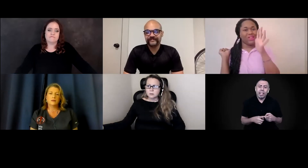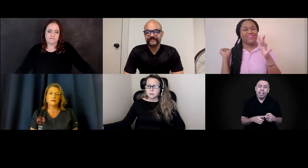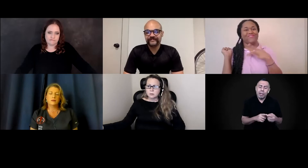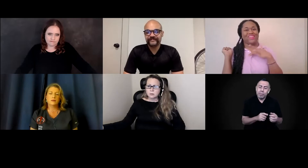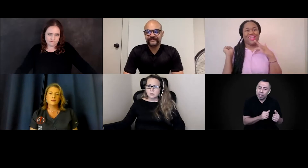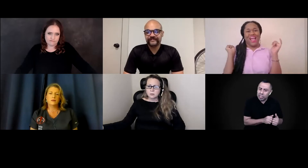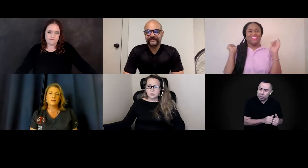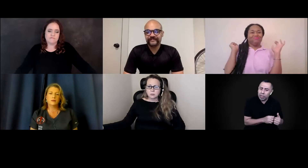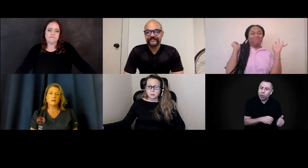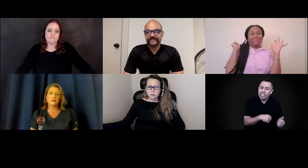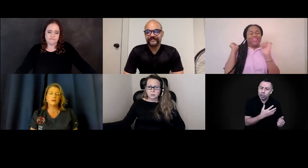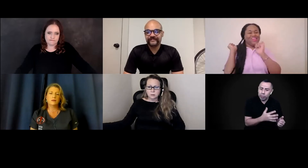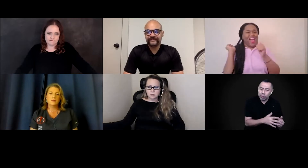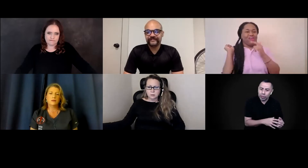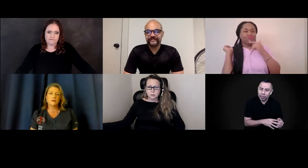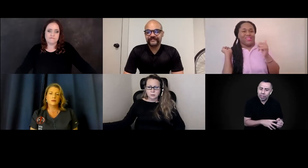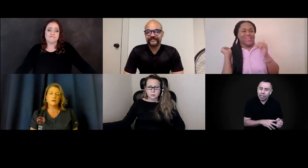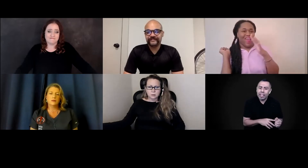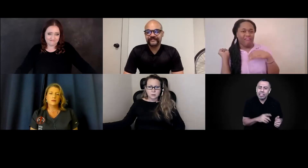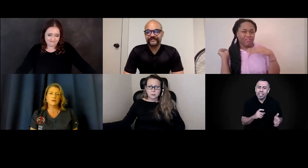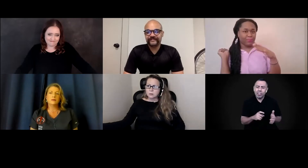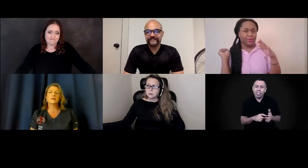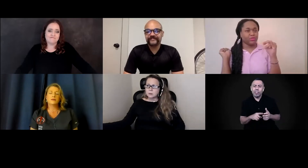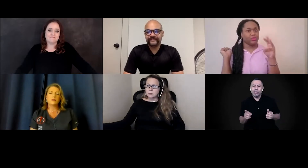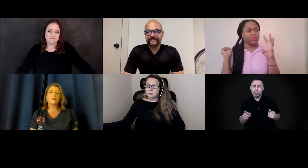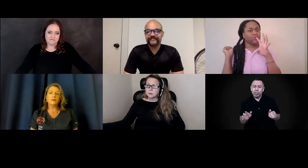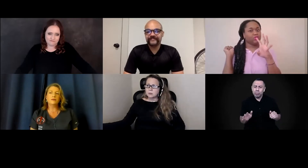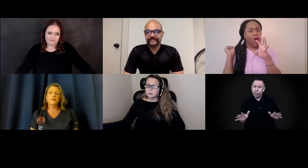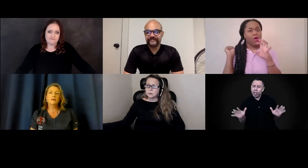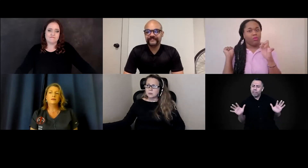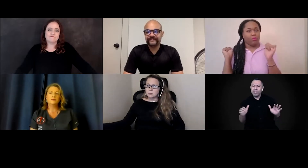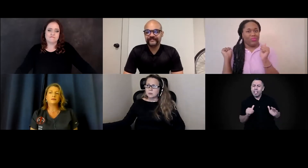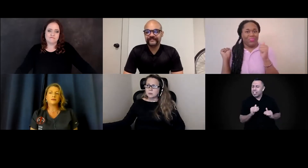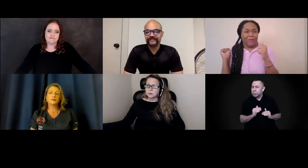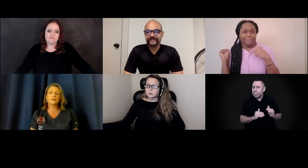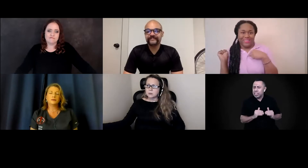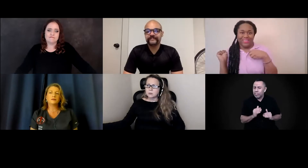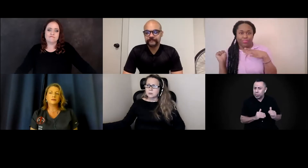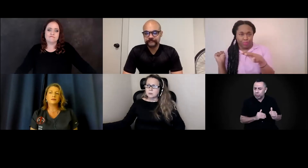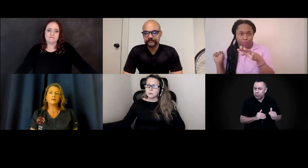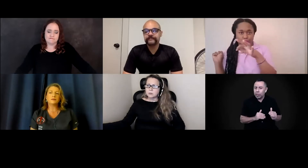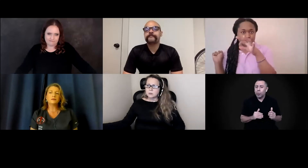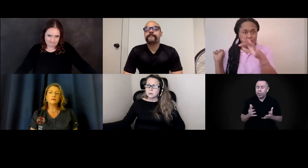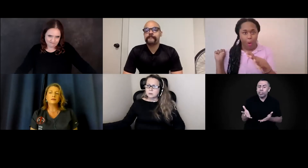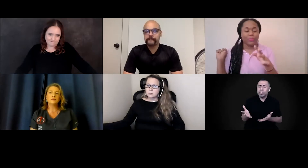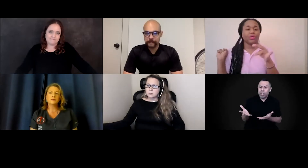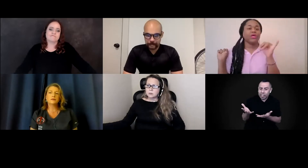when I'm accompanied by a white interpreter. I can tell that they're a little bit put off and not completely comfortable when they're